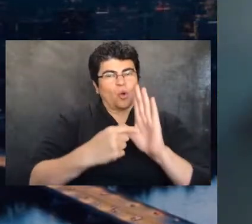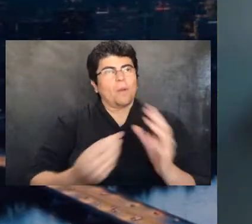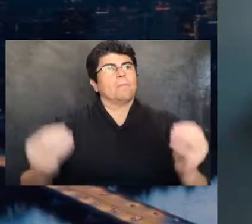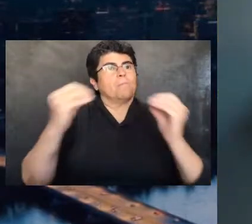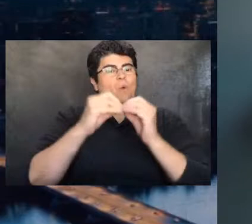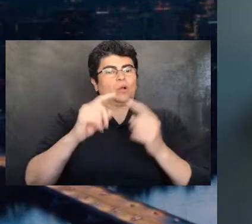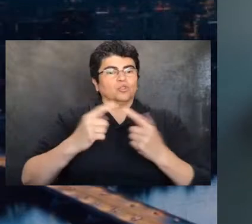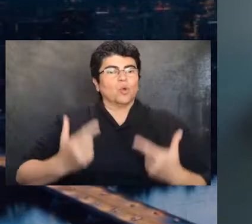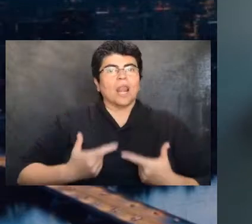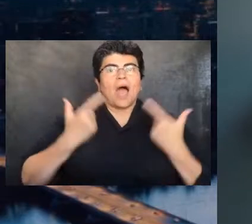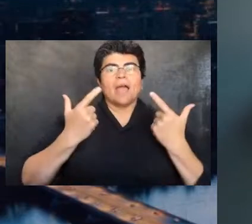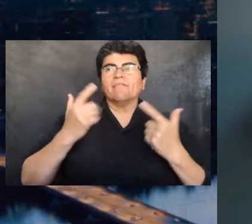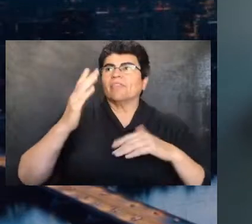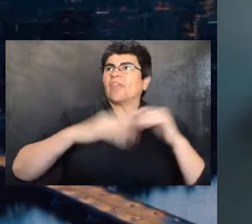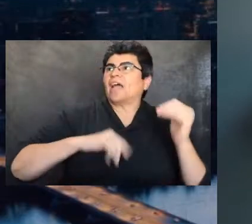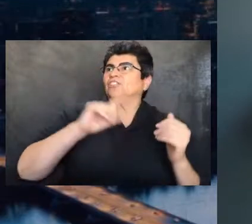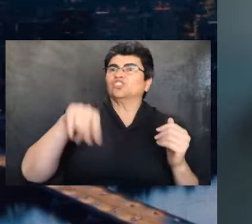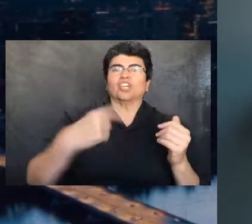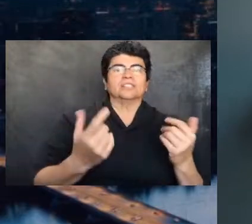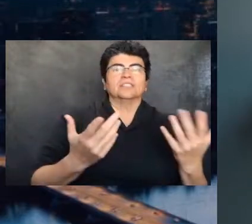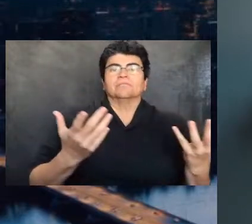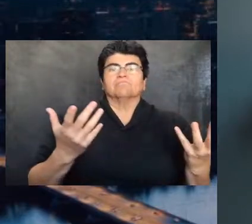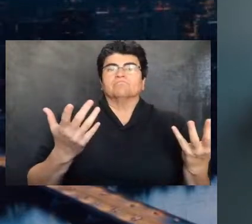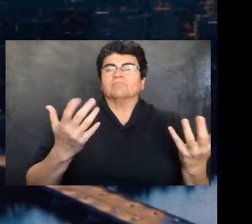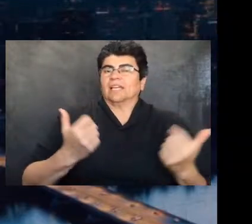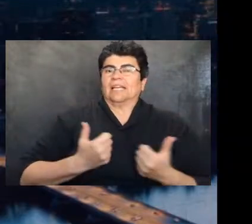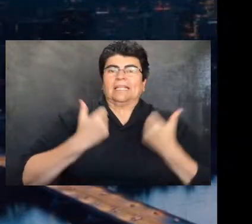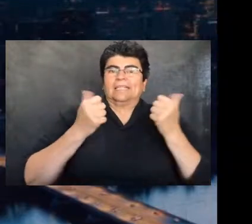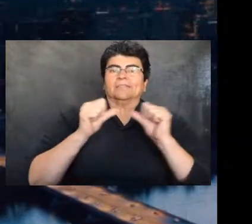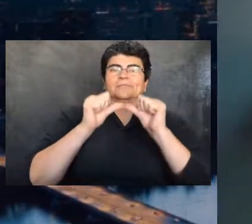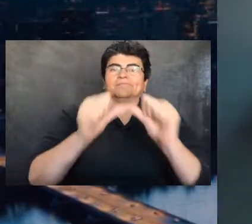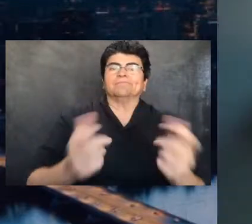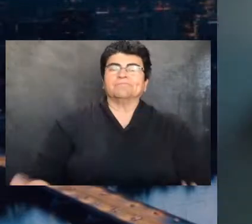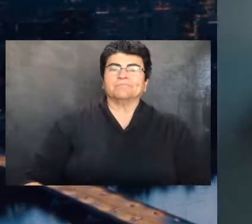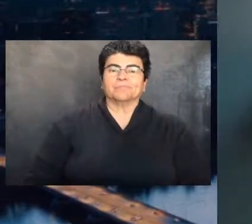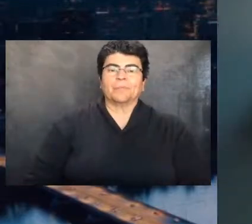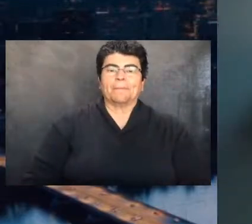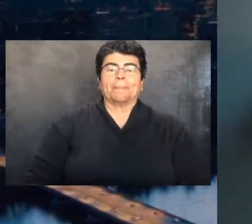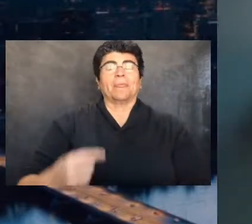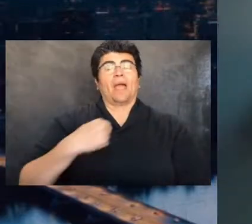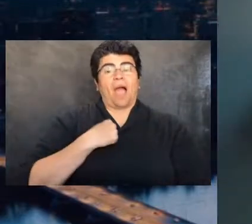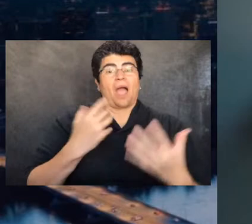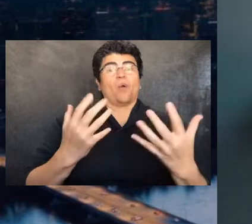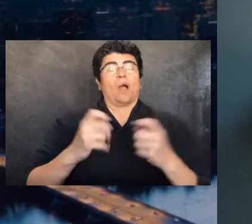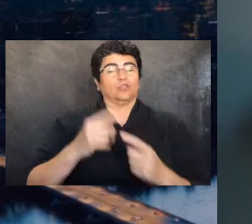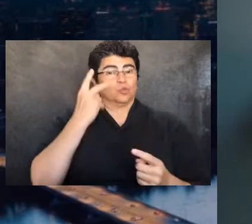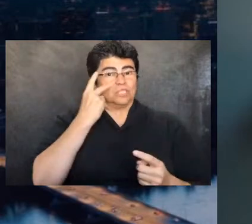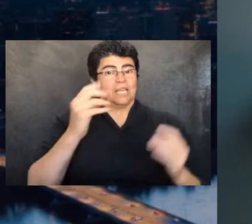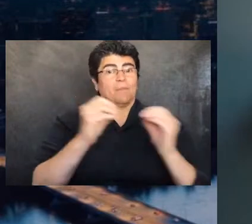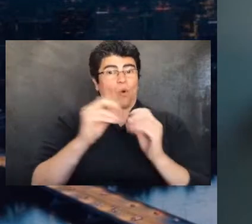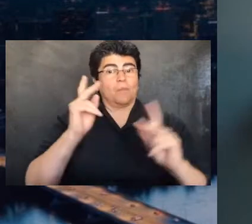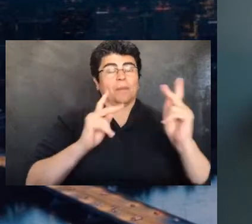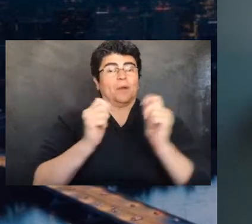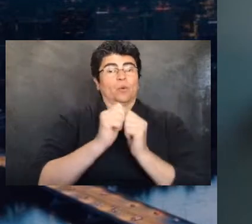than just existing. I want to see more people with disabilities in TV,